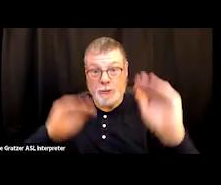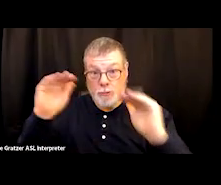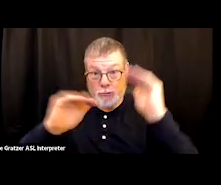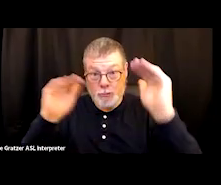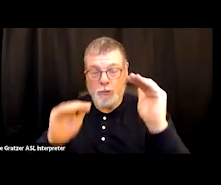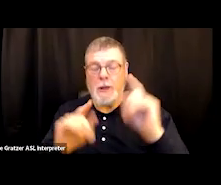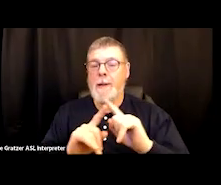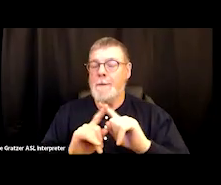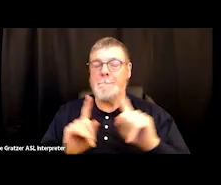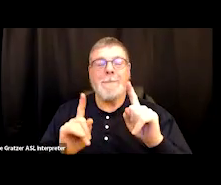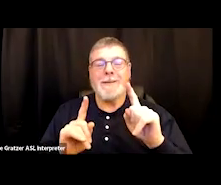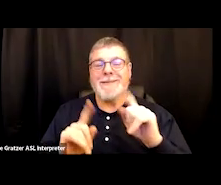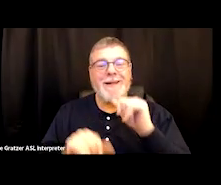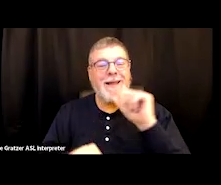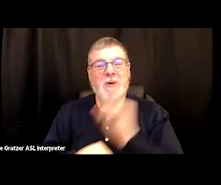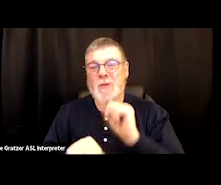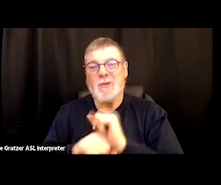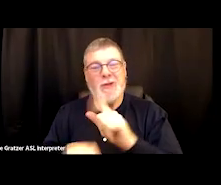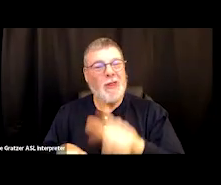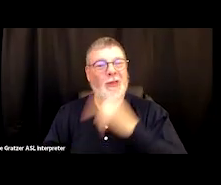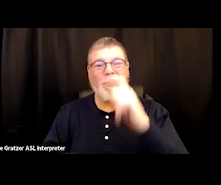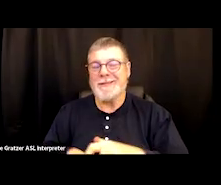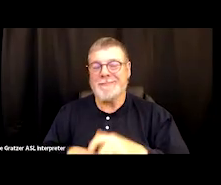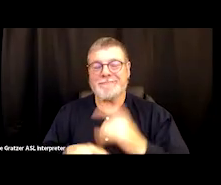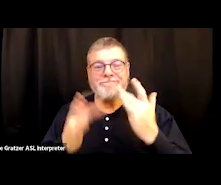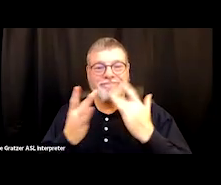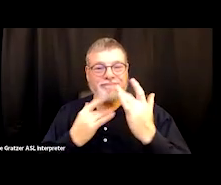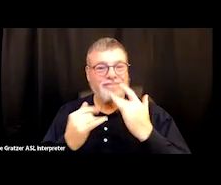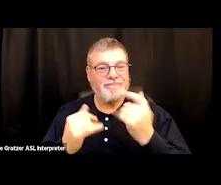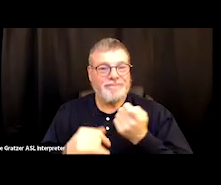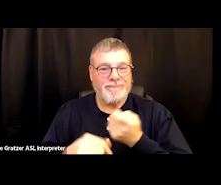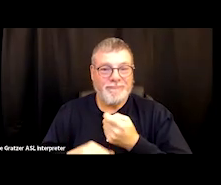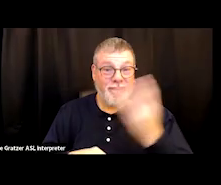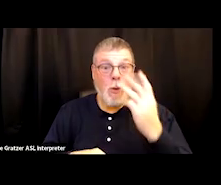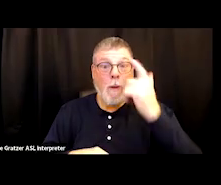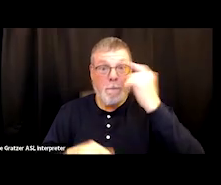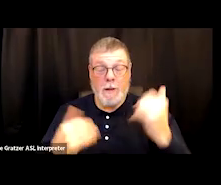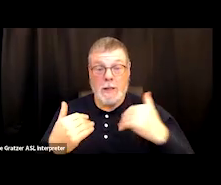but maybe they haven't really worked at all or they have very limited work history because they're very young.